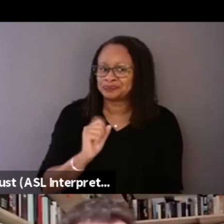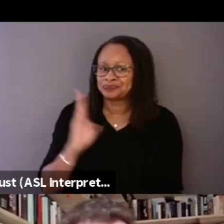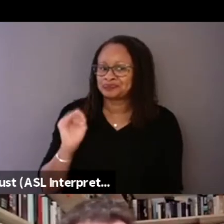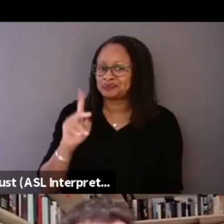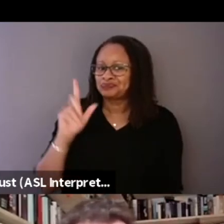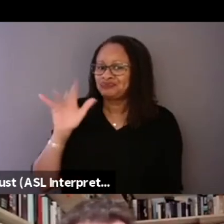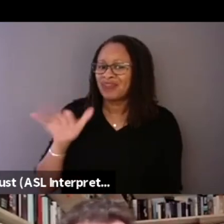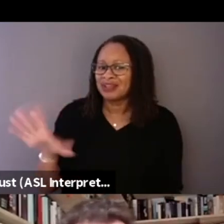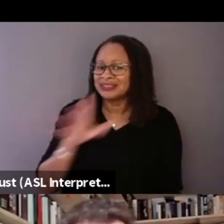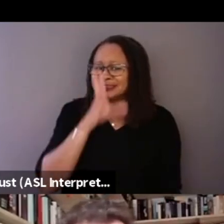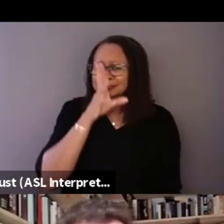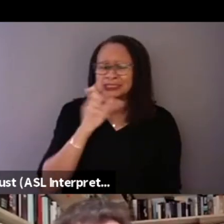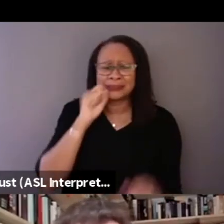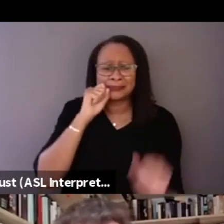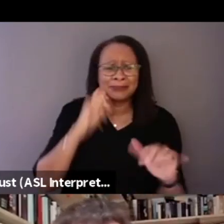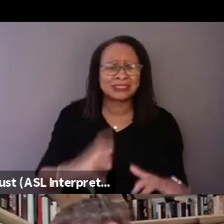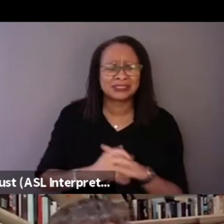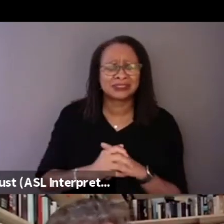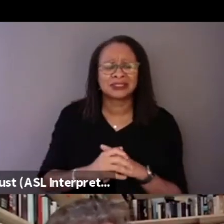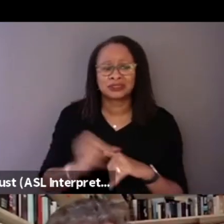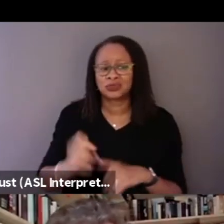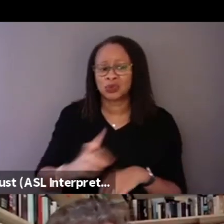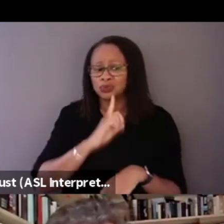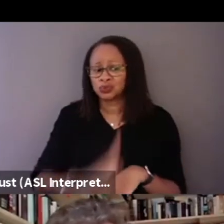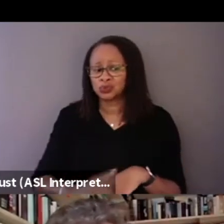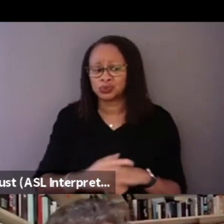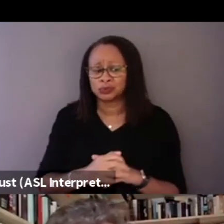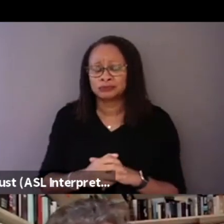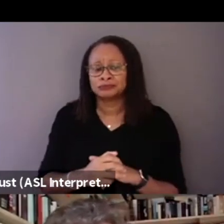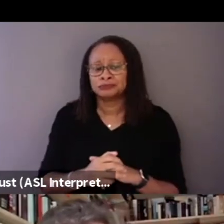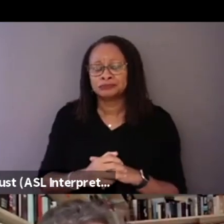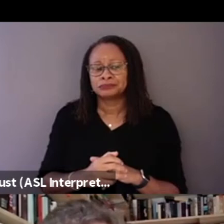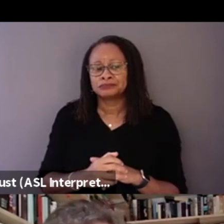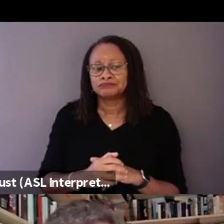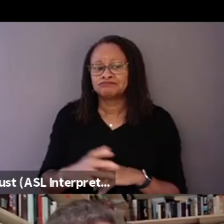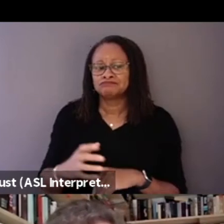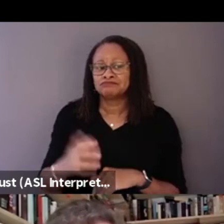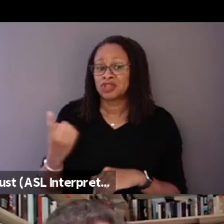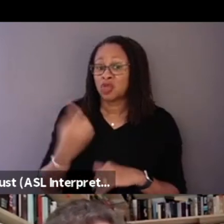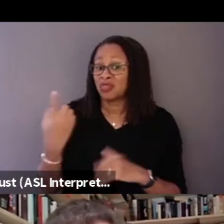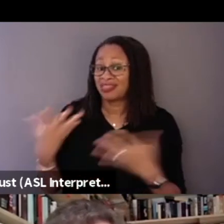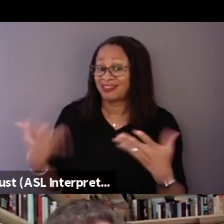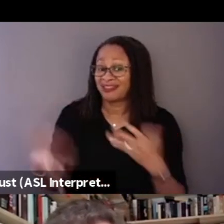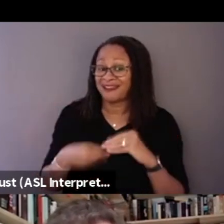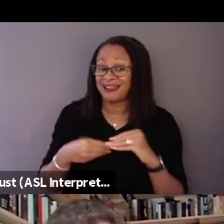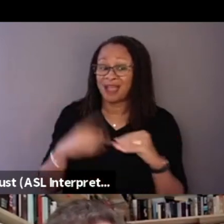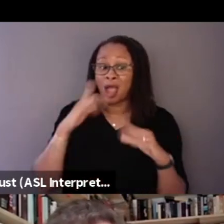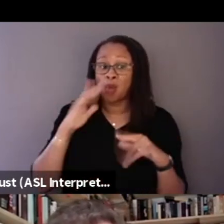and it's so true. And I, the only thing I would add is that I hope when people watch the film,